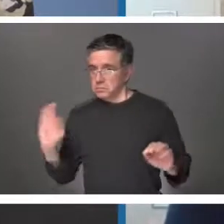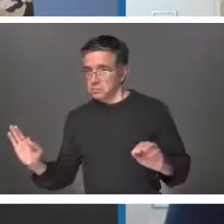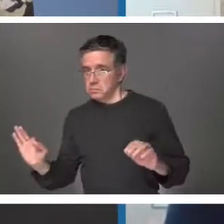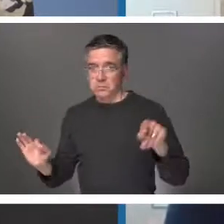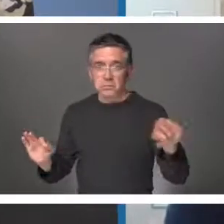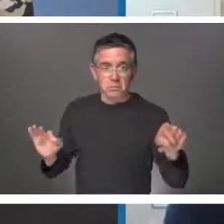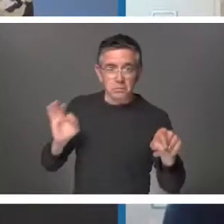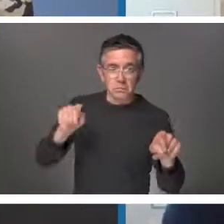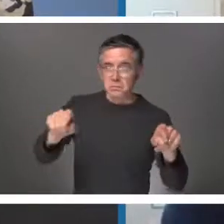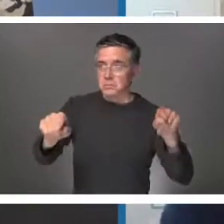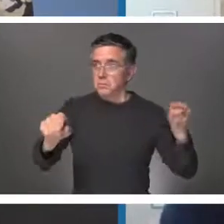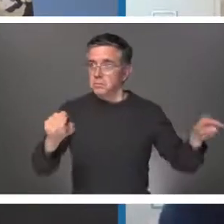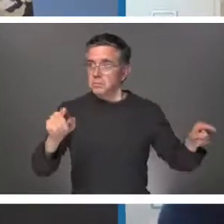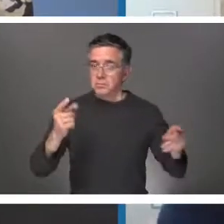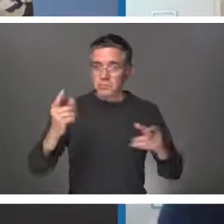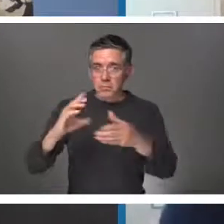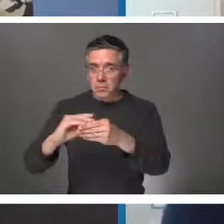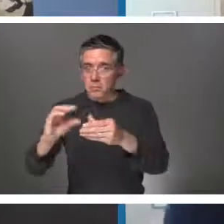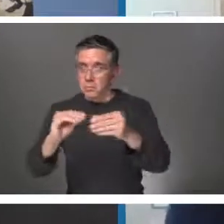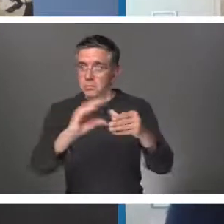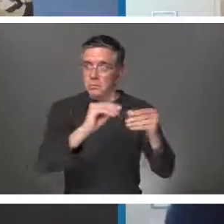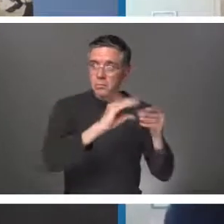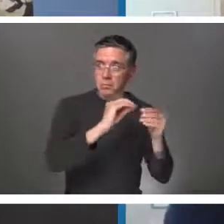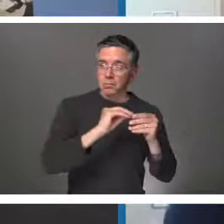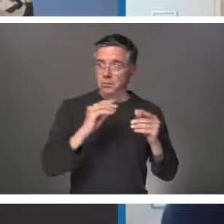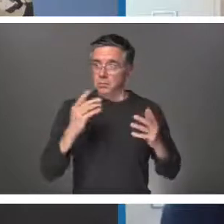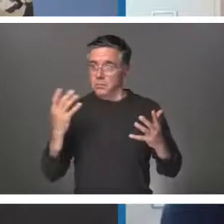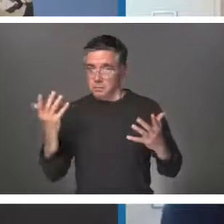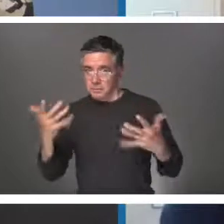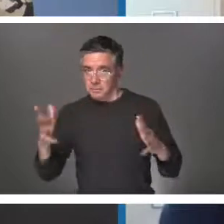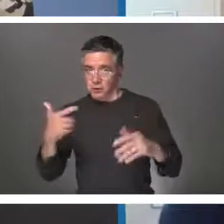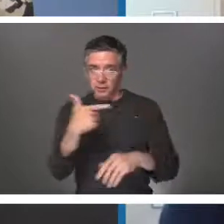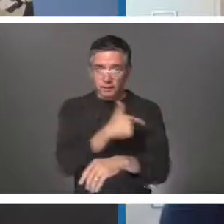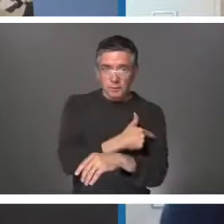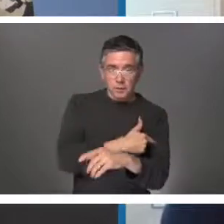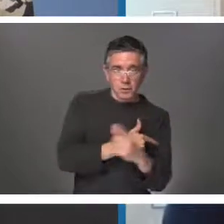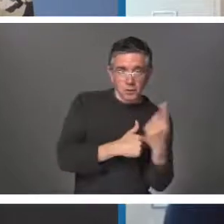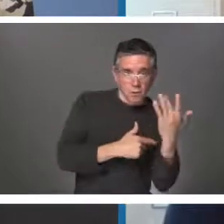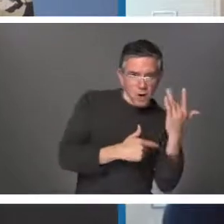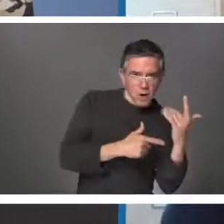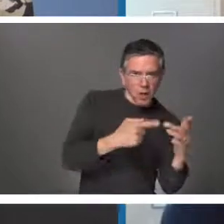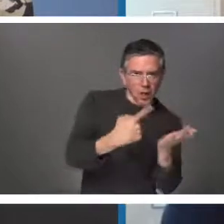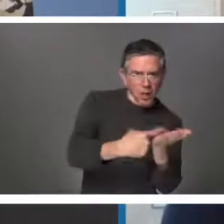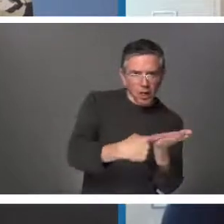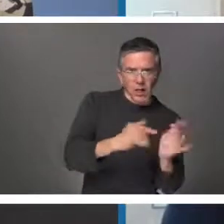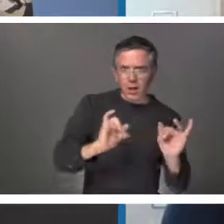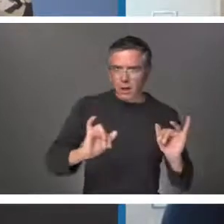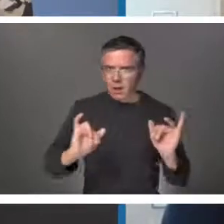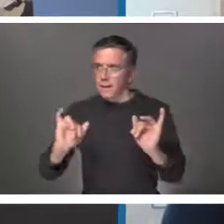who either haven't had the ability to get access, or maybe don't know what to do, don't have the technology